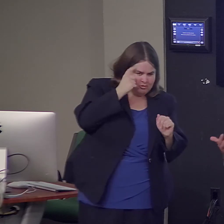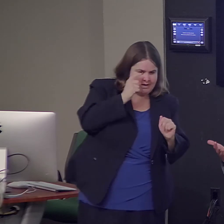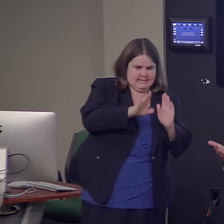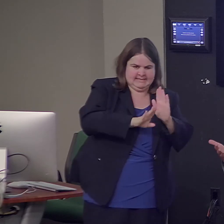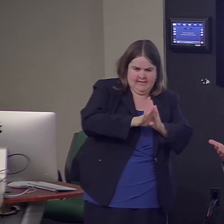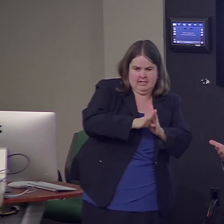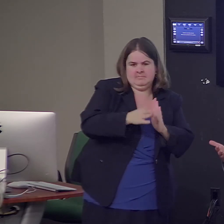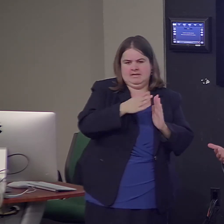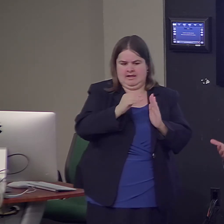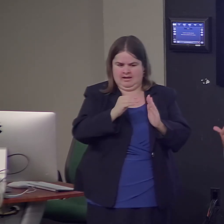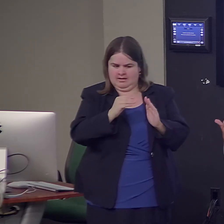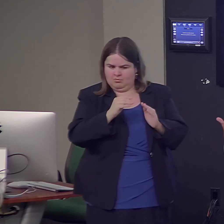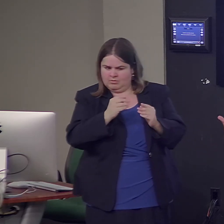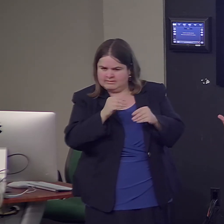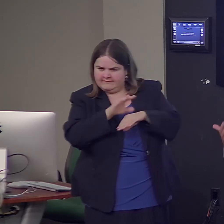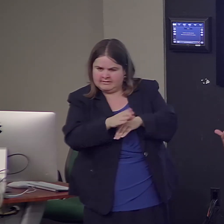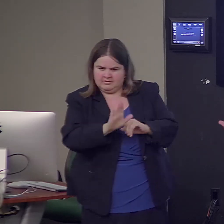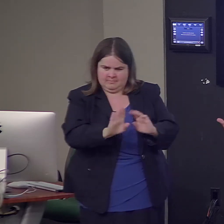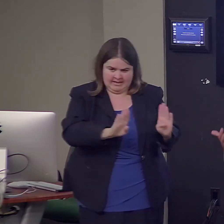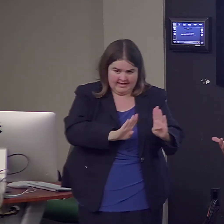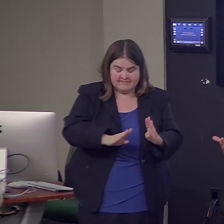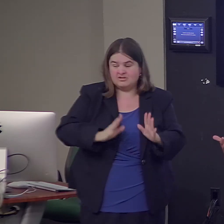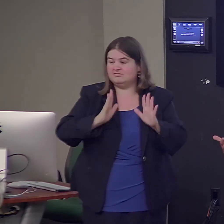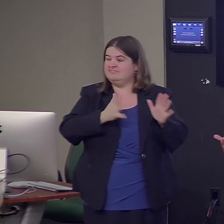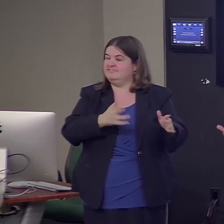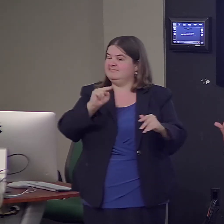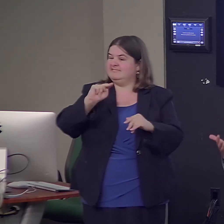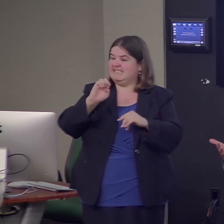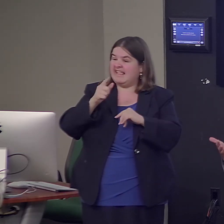Neglect is the most common form of maltreatment